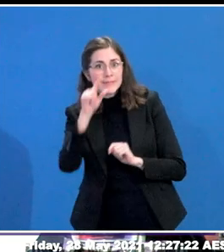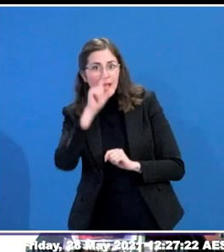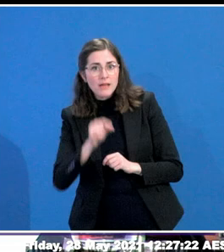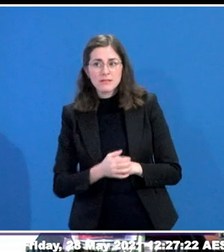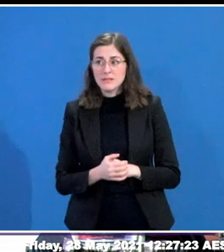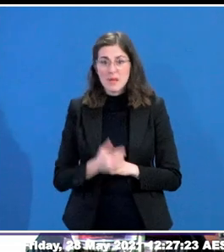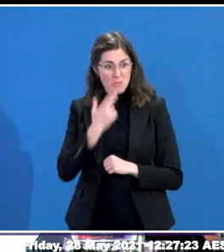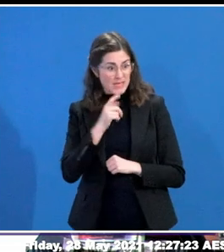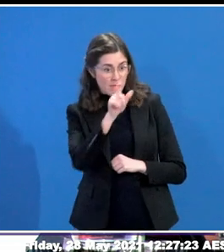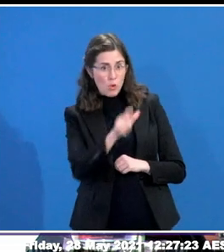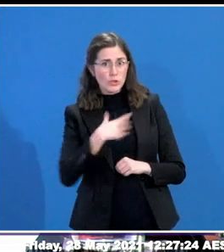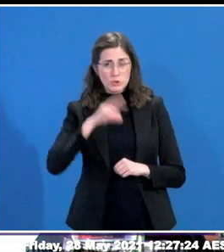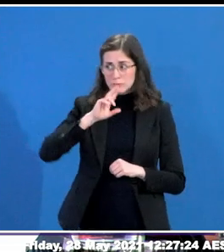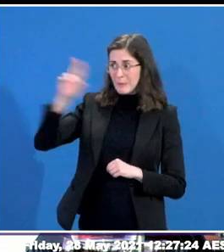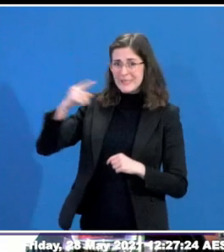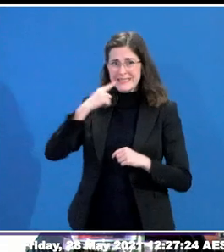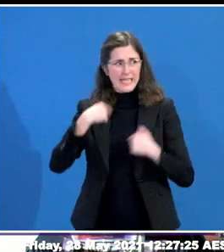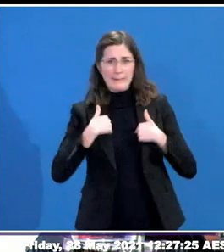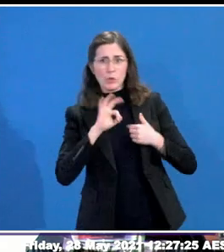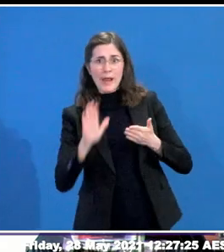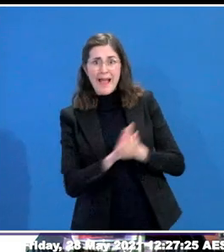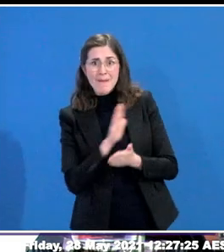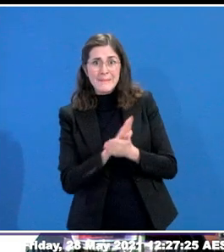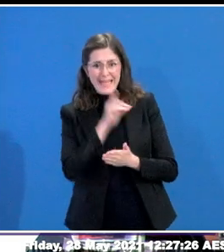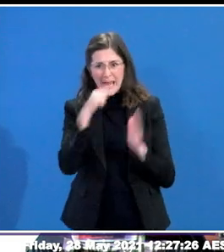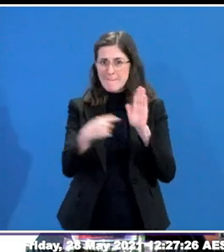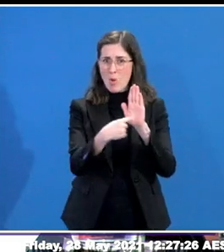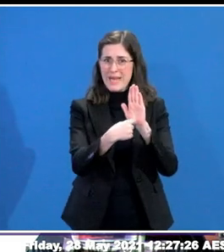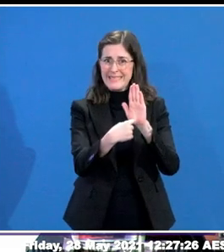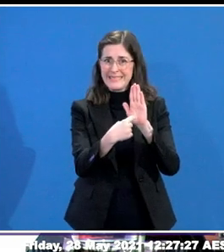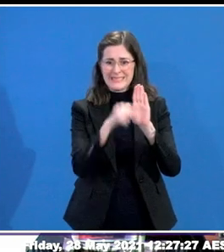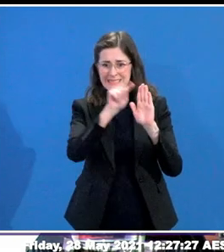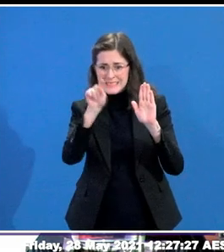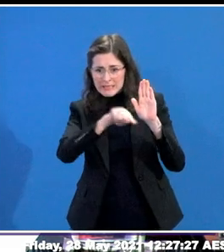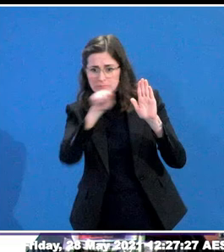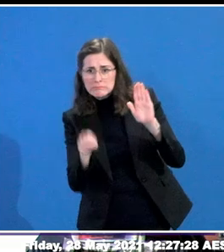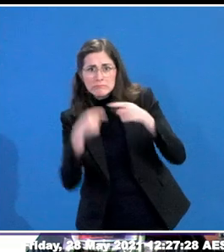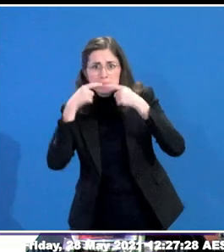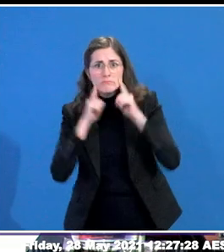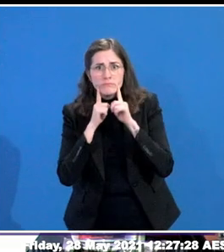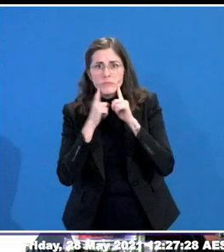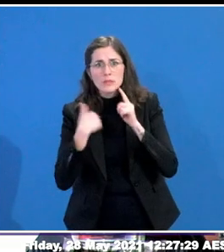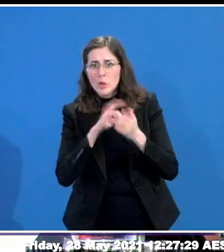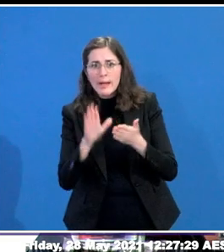would like to report that they can use that and even if they can't fully